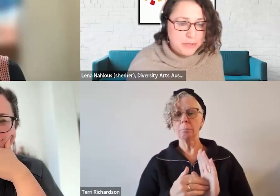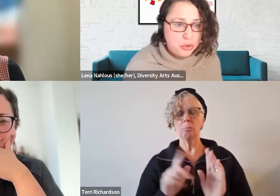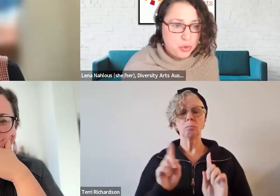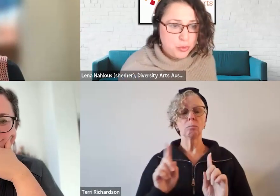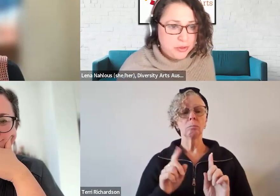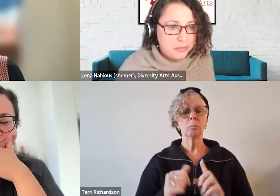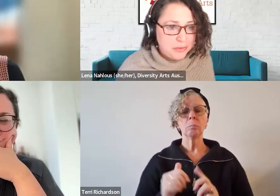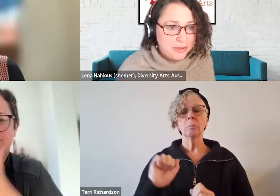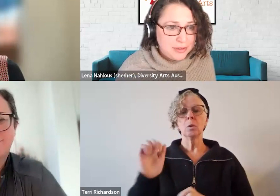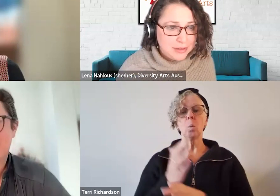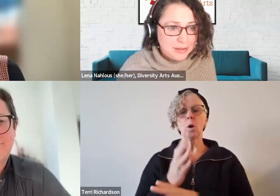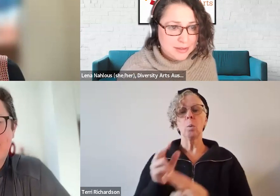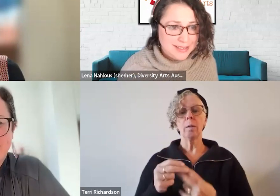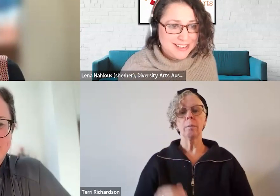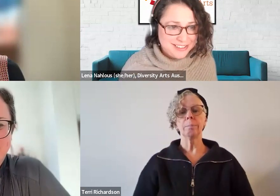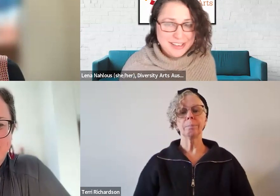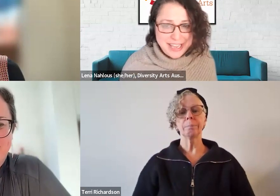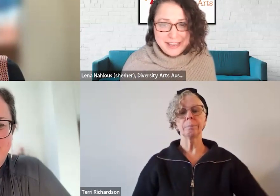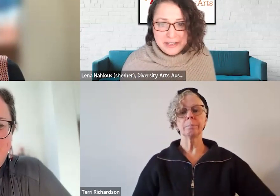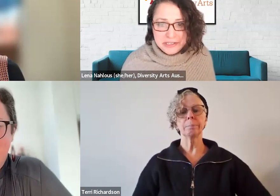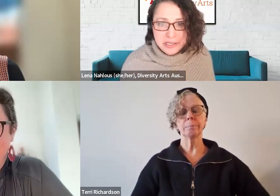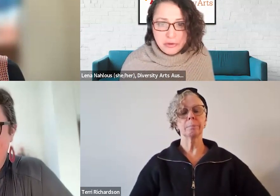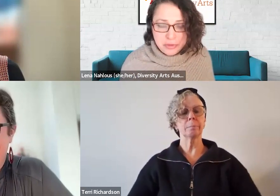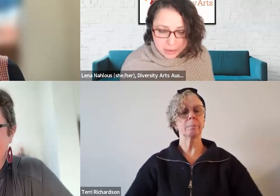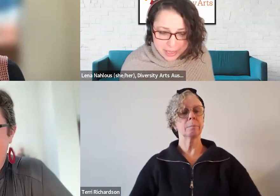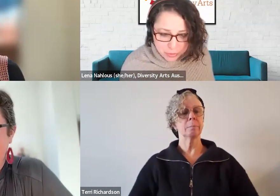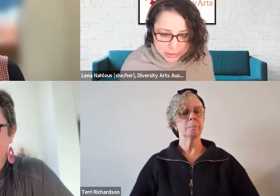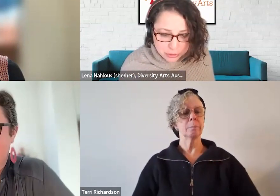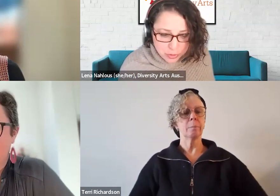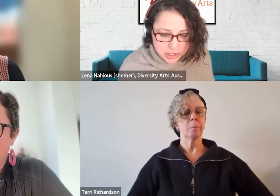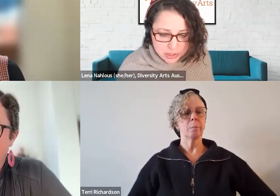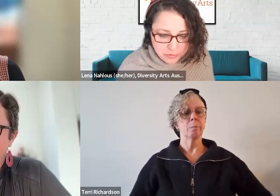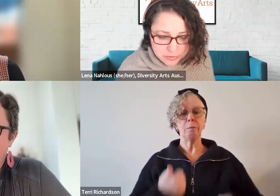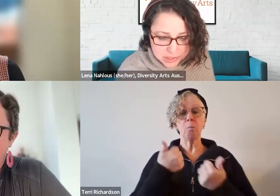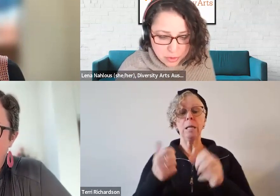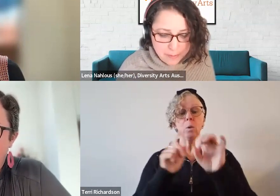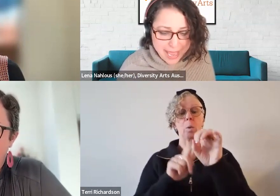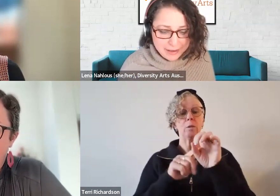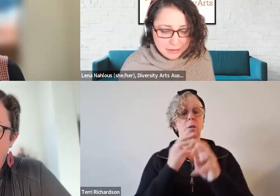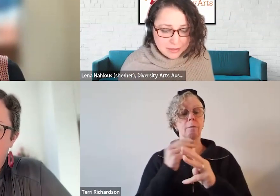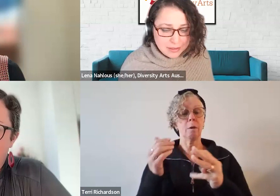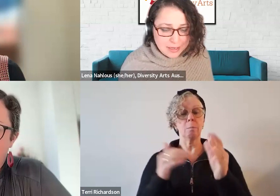and your work with them. No. OK. So we have a really good question from Zora Pang.